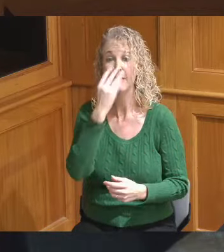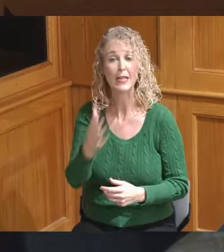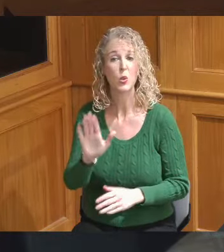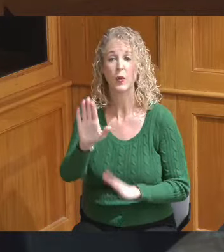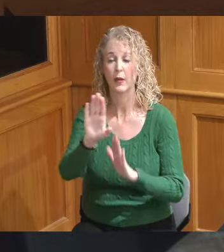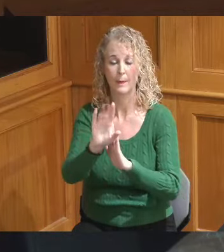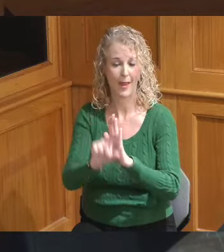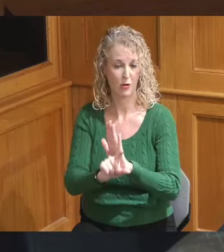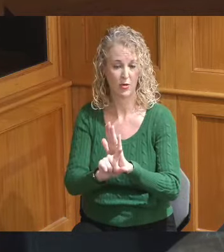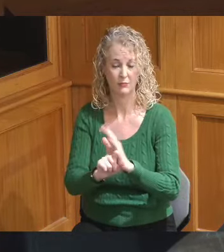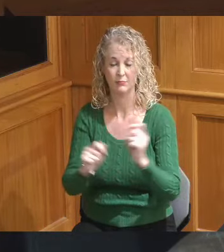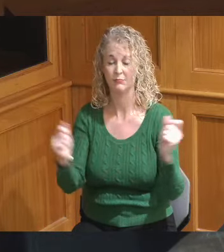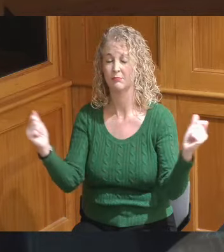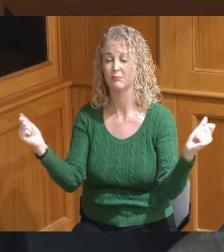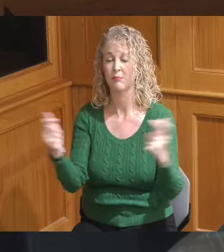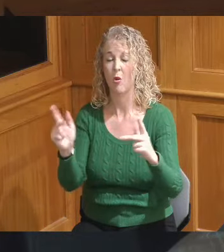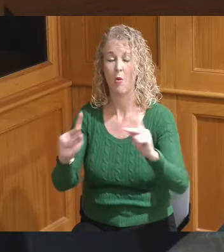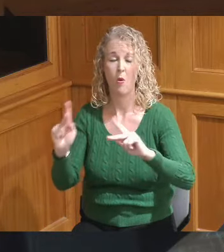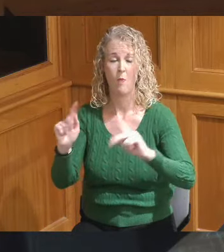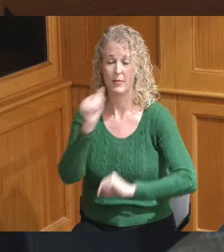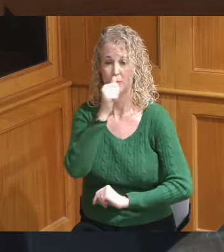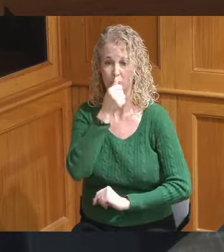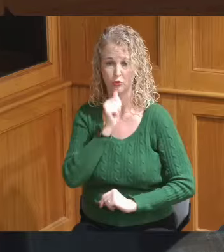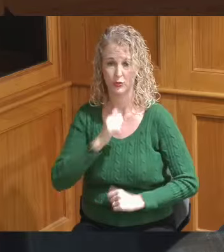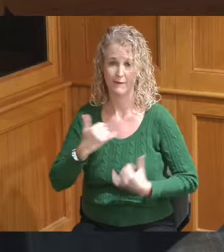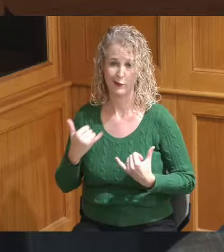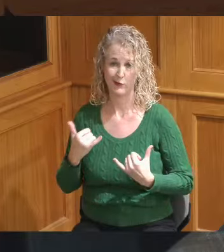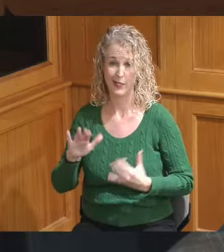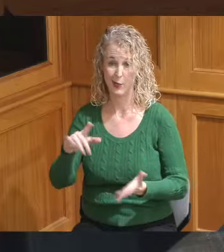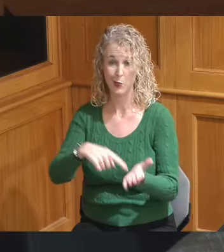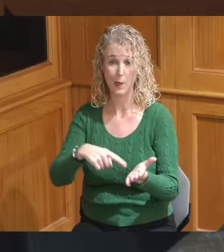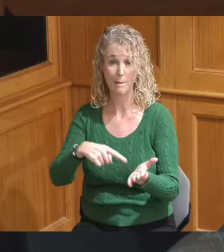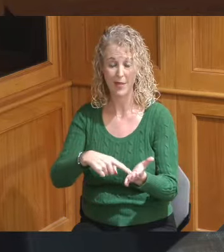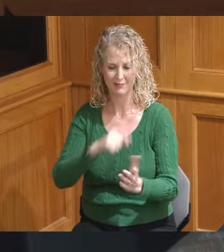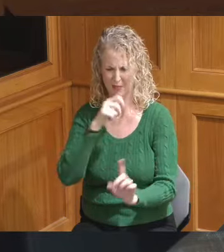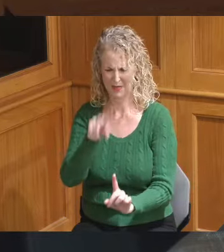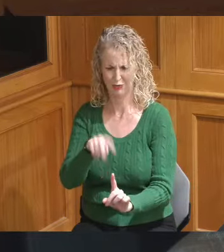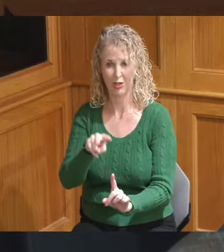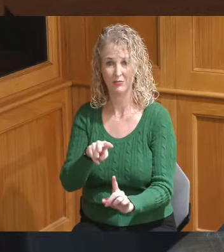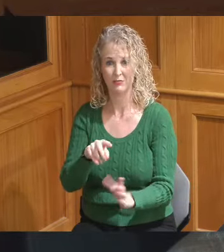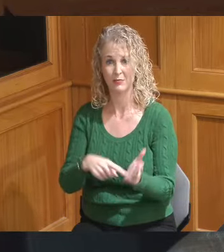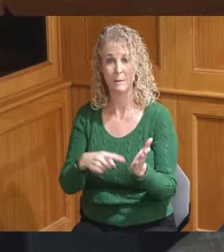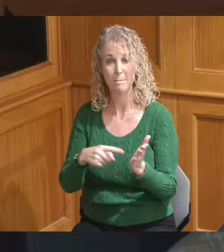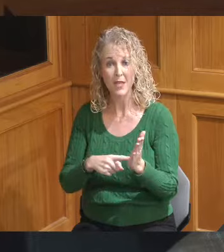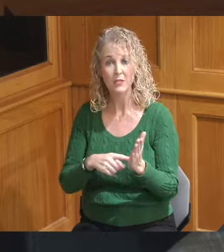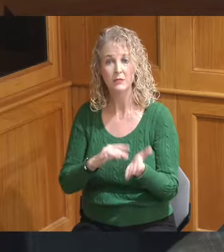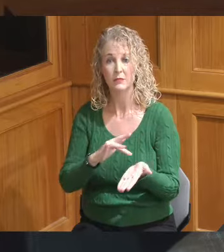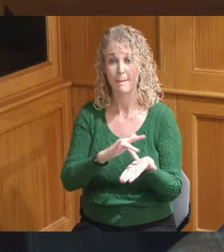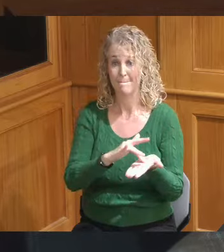I'm not out here judging anybody on their bills. Bills are killing us. Medical just getting ready